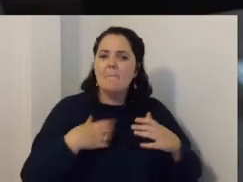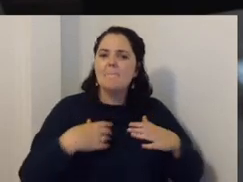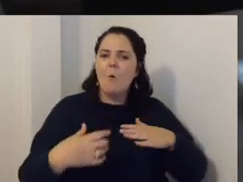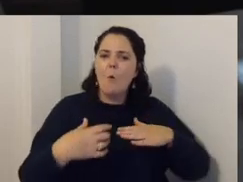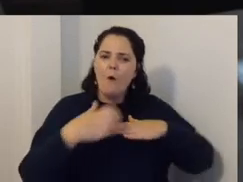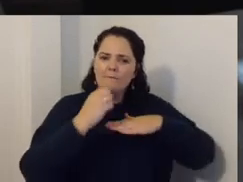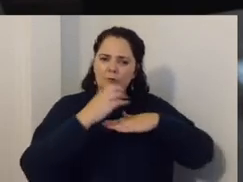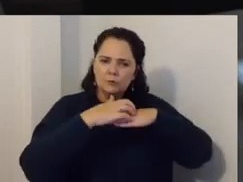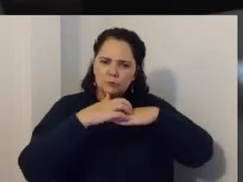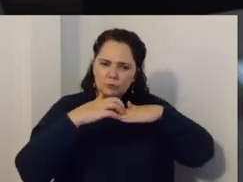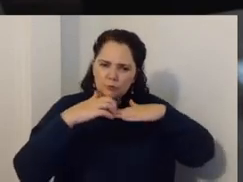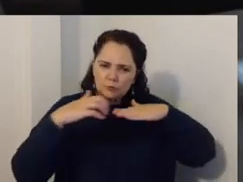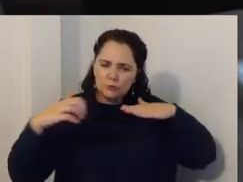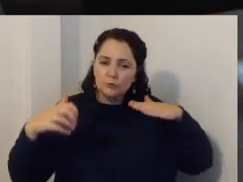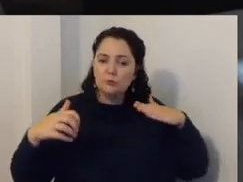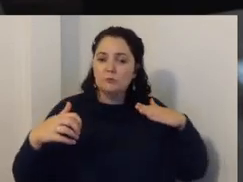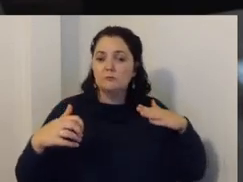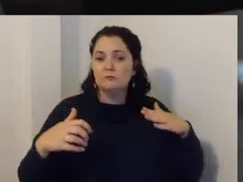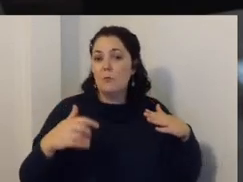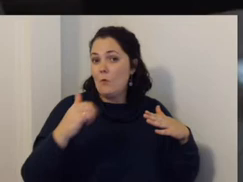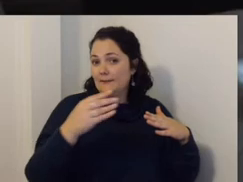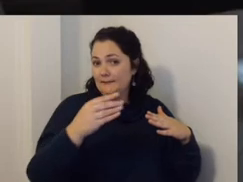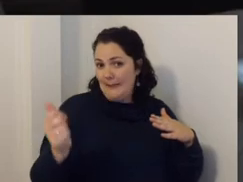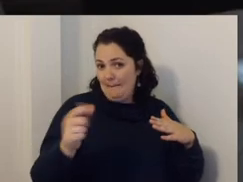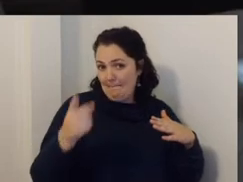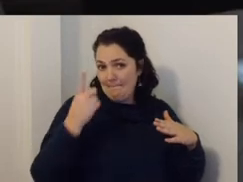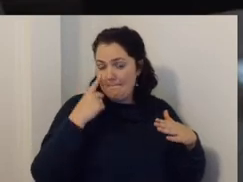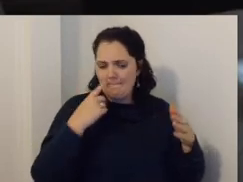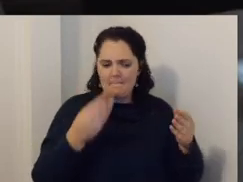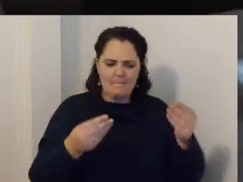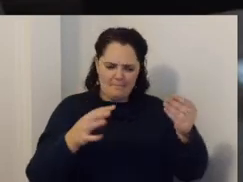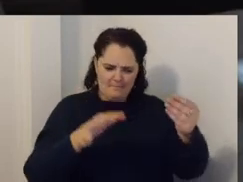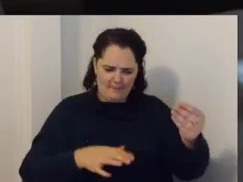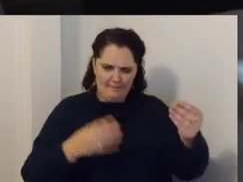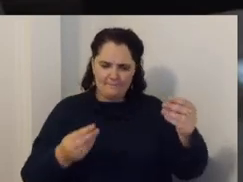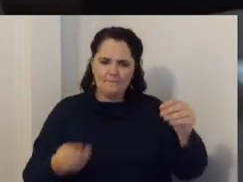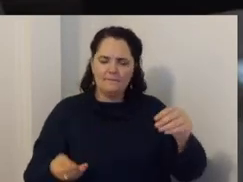less some you'll notice there'll be a difference from one side of the paper to the other so really